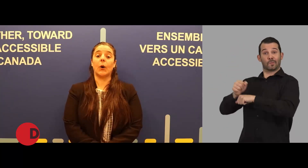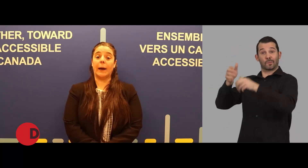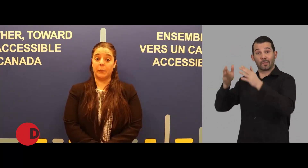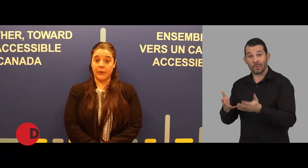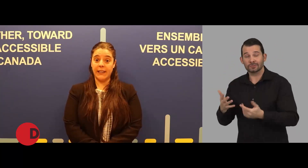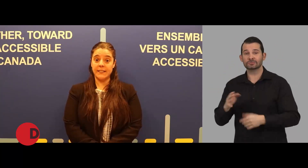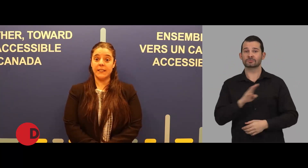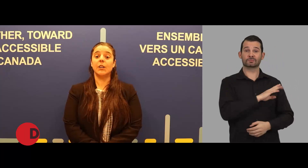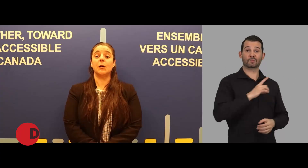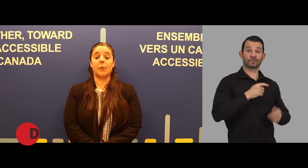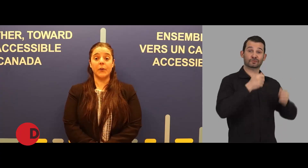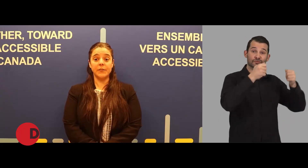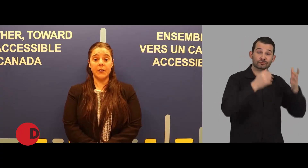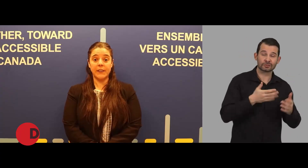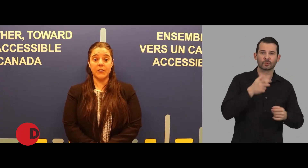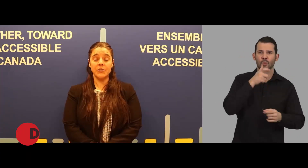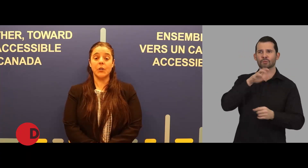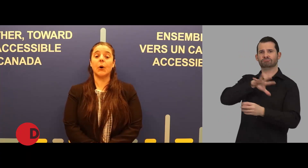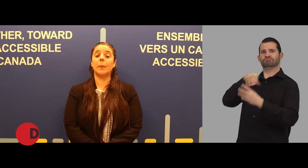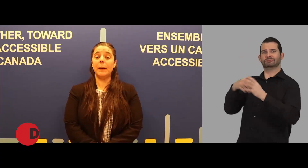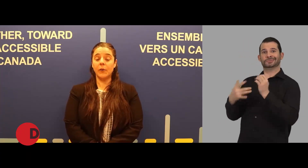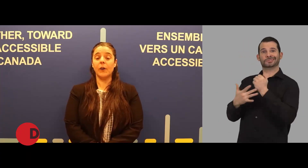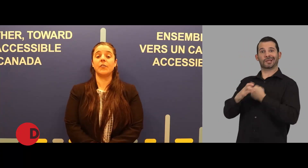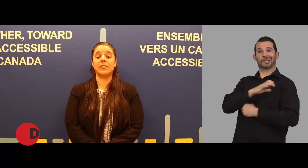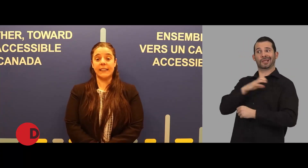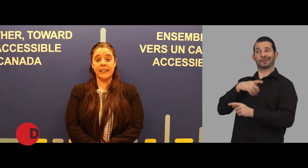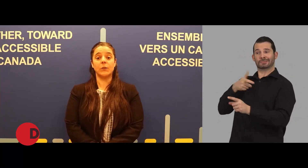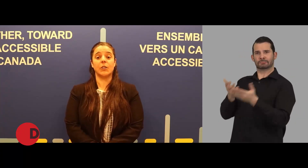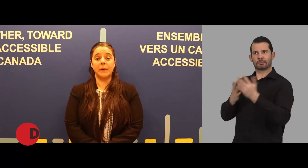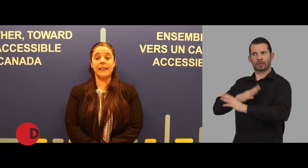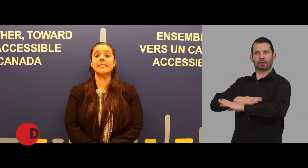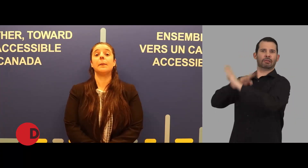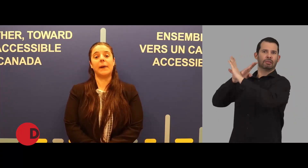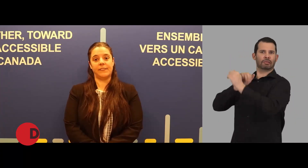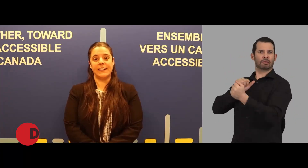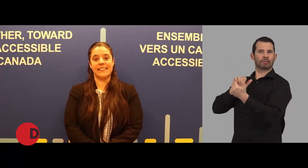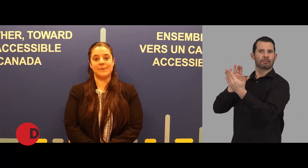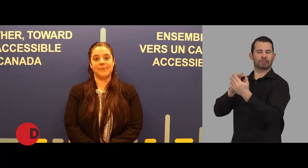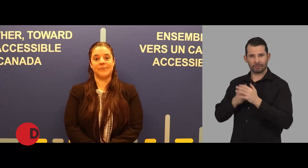the Board of Directors, or members of our technical committees might face.